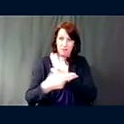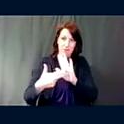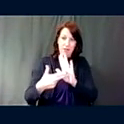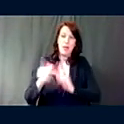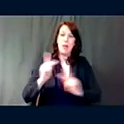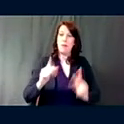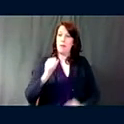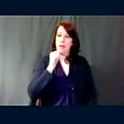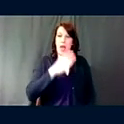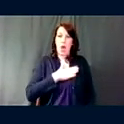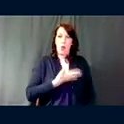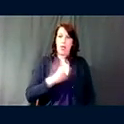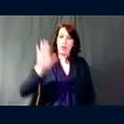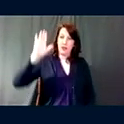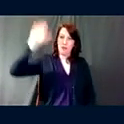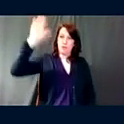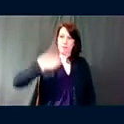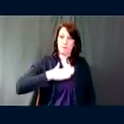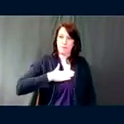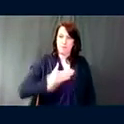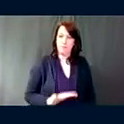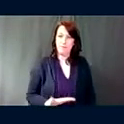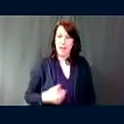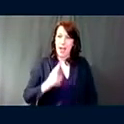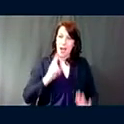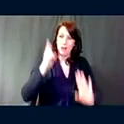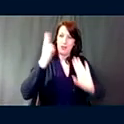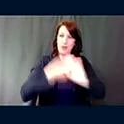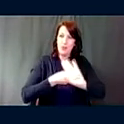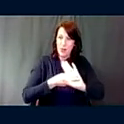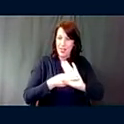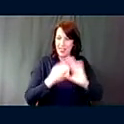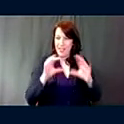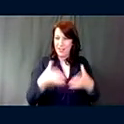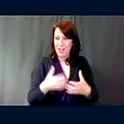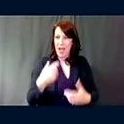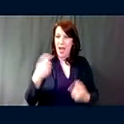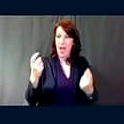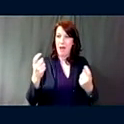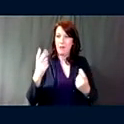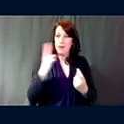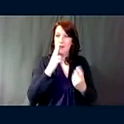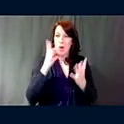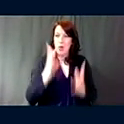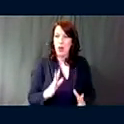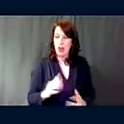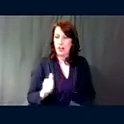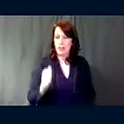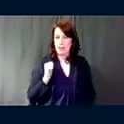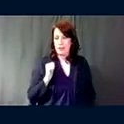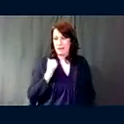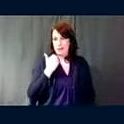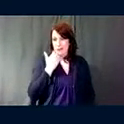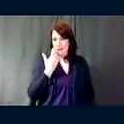ACTIVITY AND PEOPLE WERE NOT WILLING TO RAISE THEIR HAND AND SAY, I'LL JOIN YOUR INTERVENTION, I'M A SMOKER.